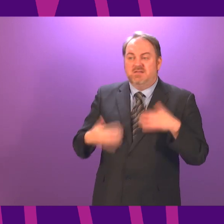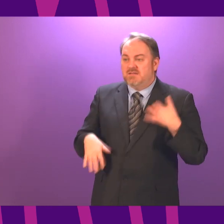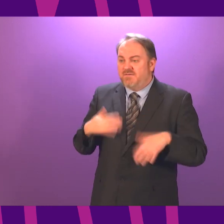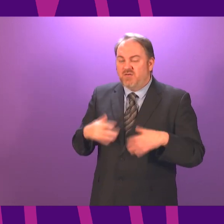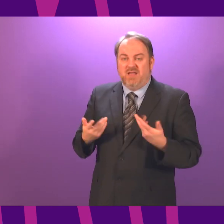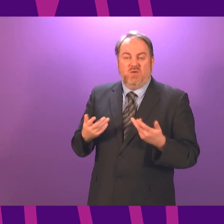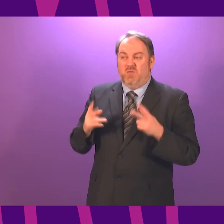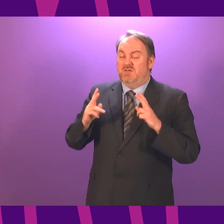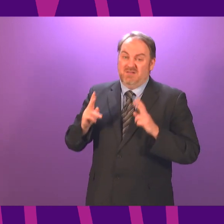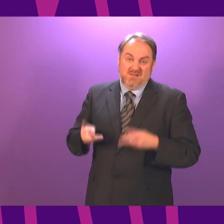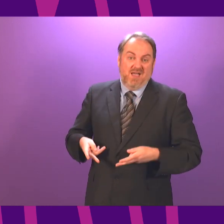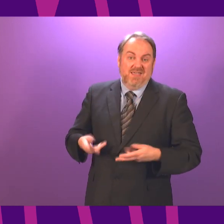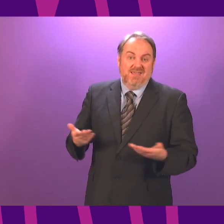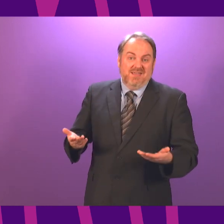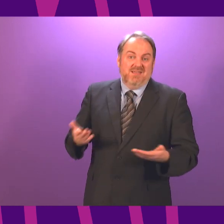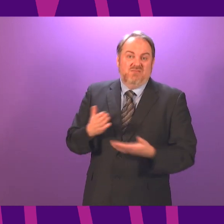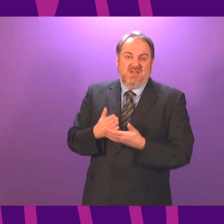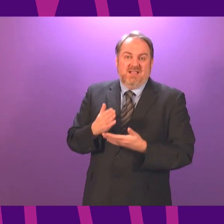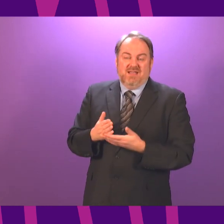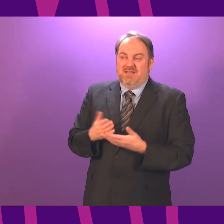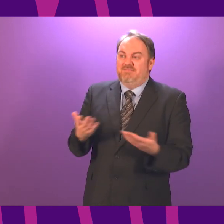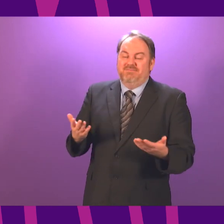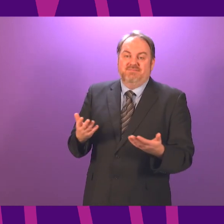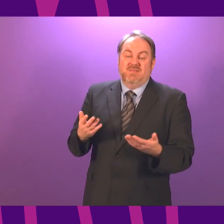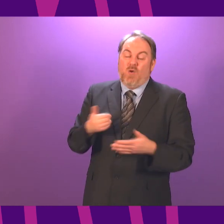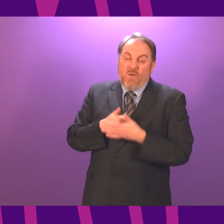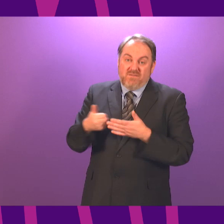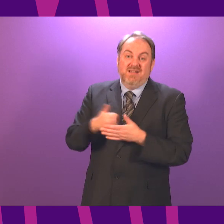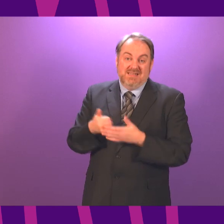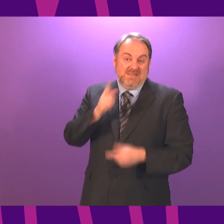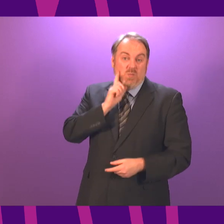anybody, for that matter, although it is principally woman who are victims—we have more to